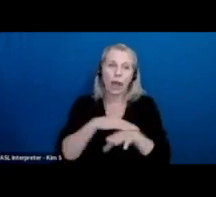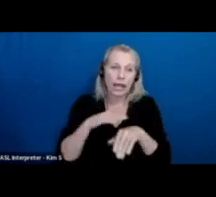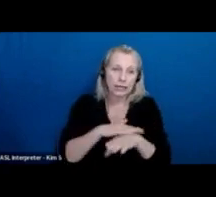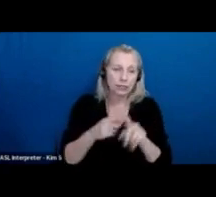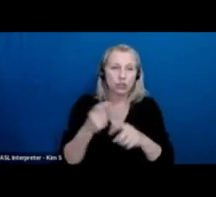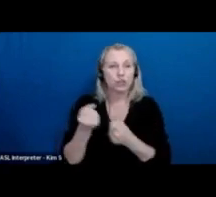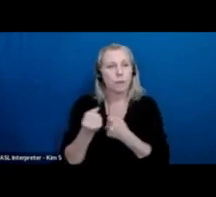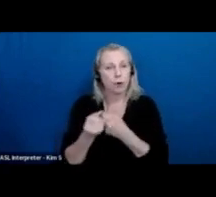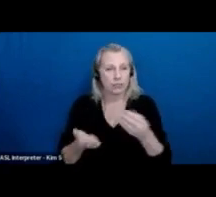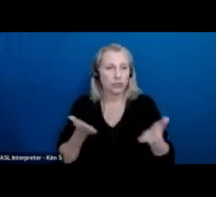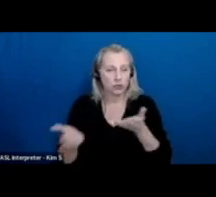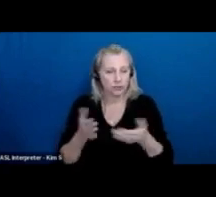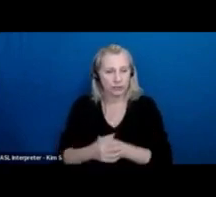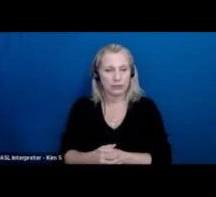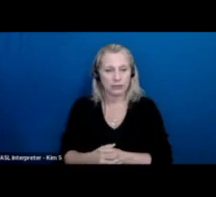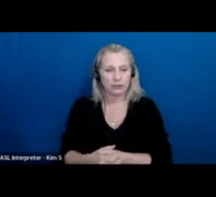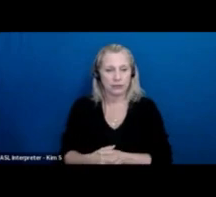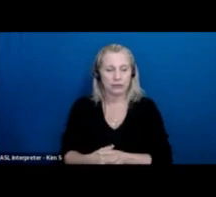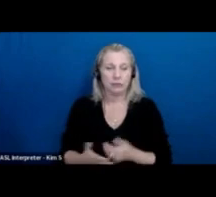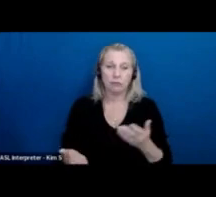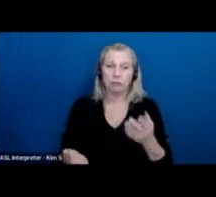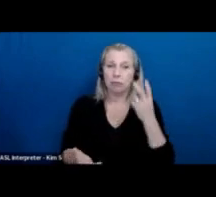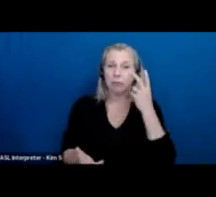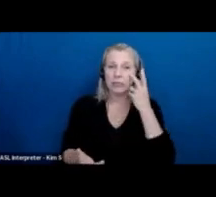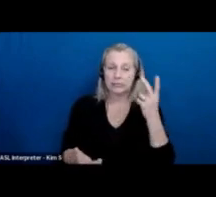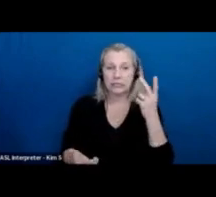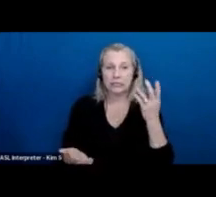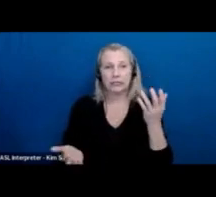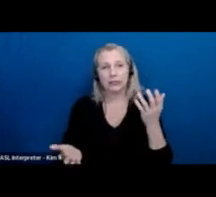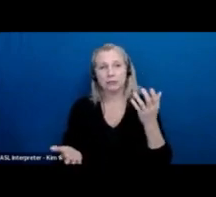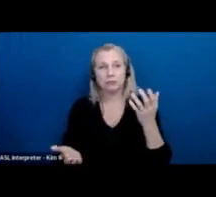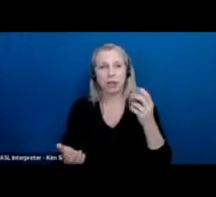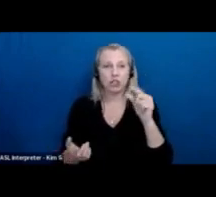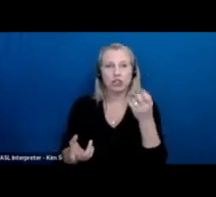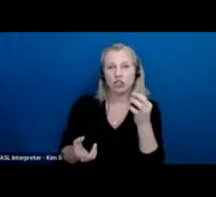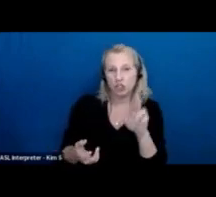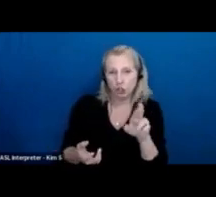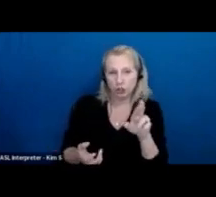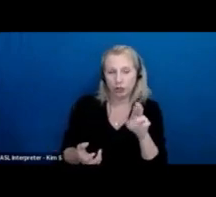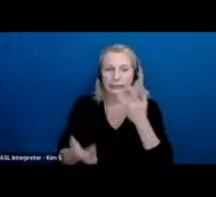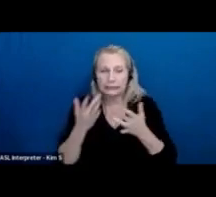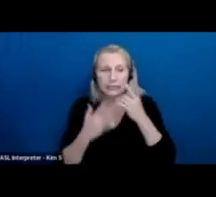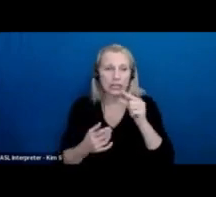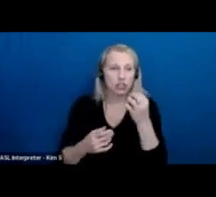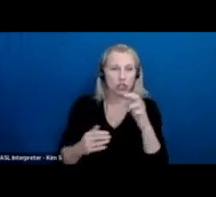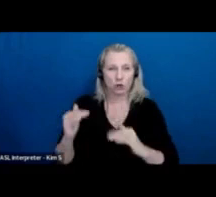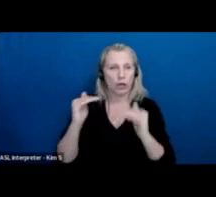and services. So let's take a look at the gender and the lack of gender equality. When